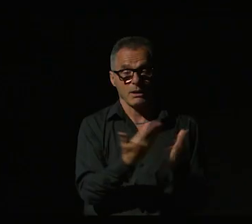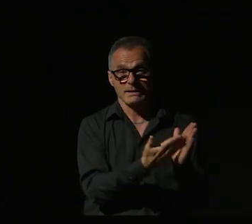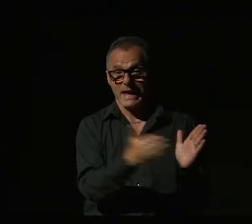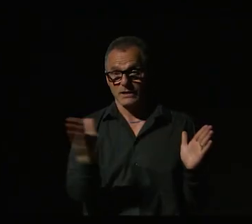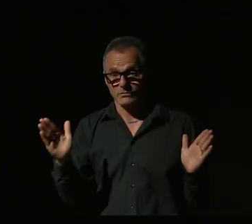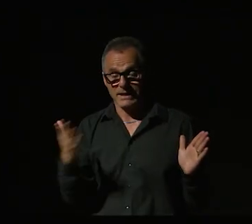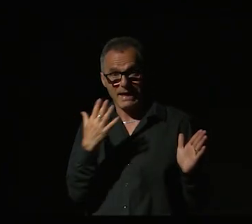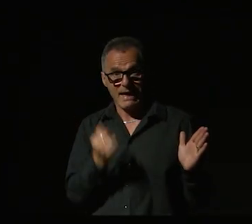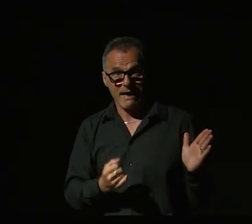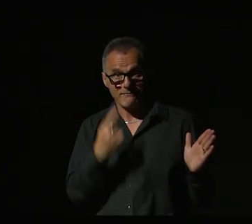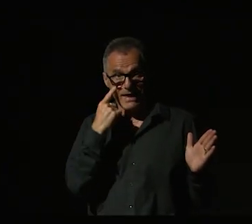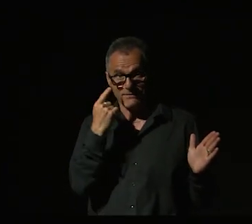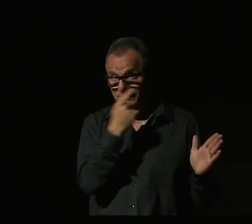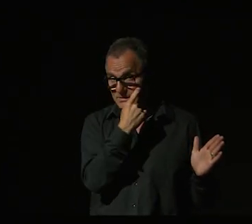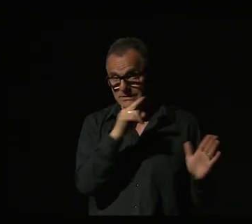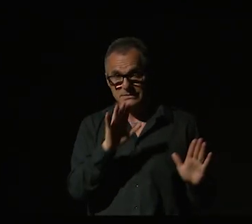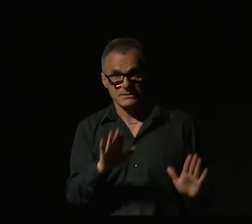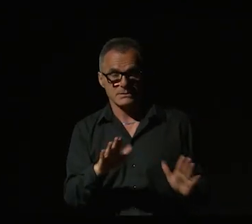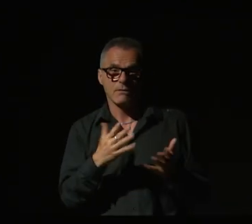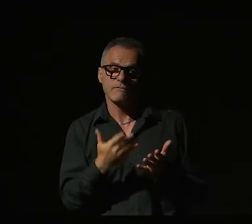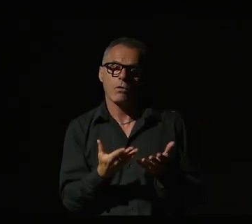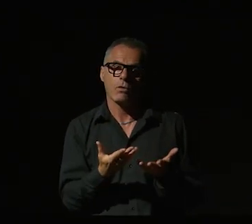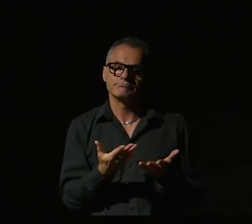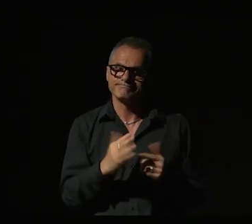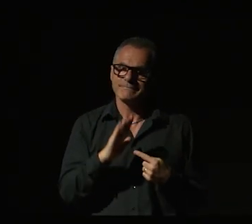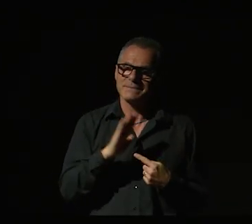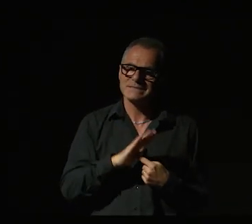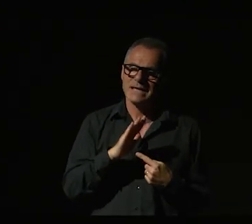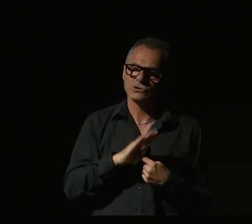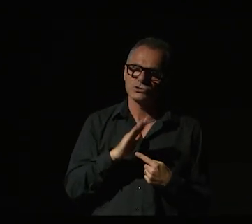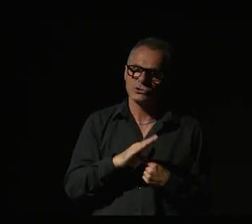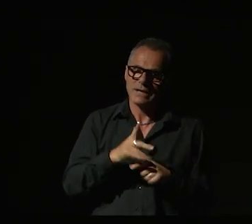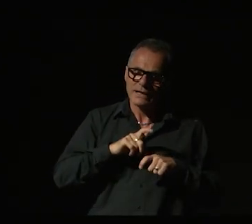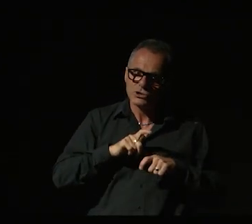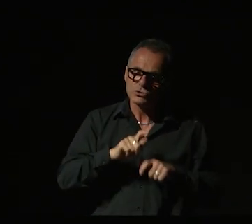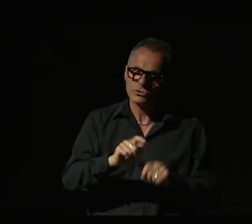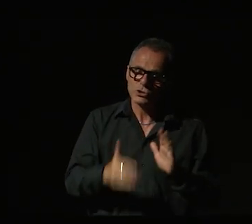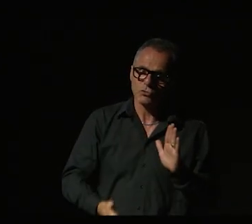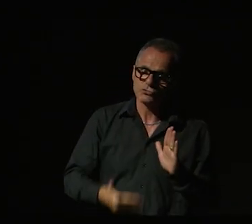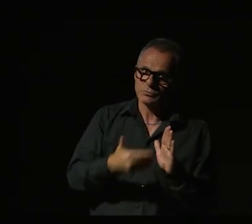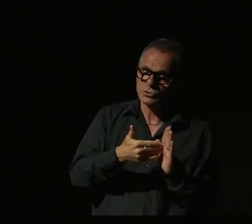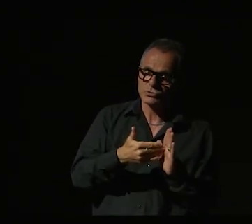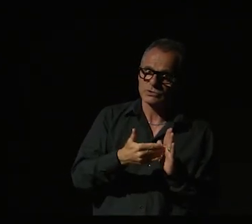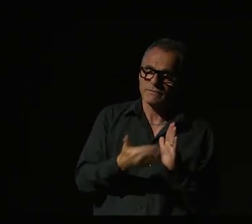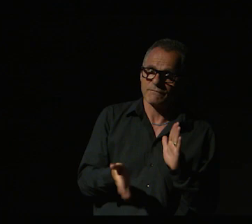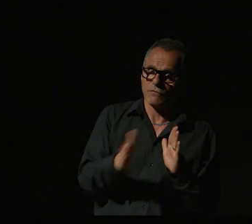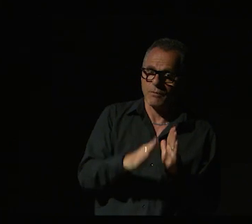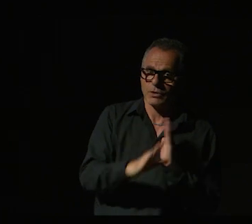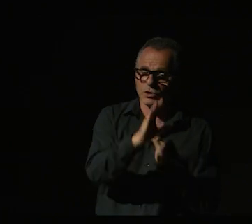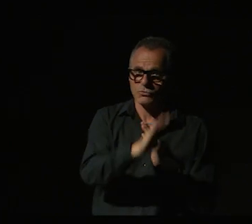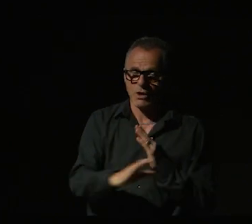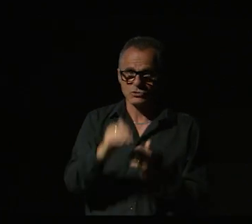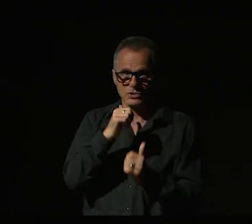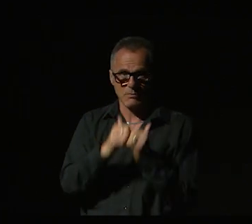for more substantial and enduring contribution by Agostino to the Farnese gallery that has sometimes, then has sometimes been acknowledged